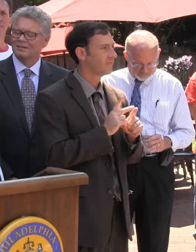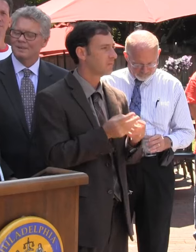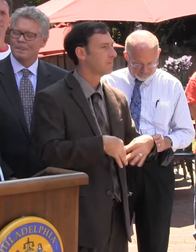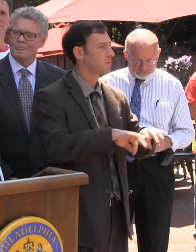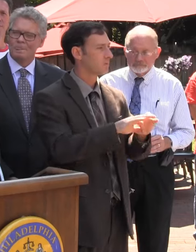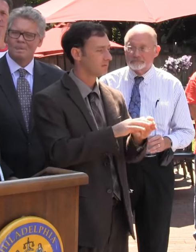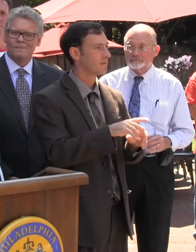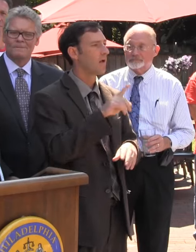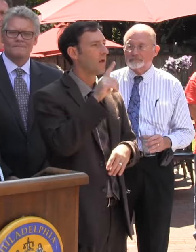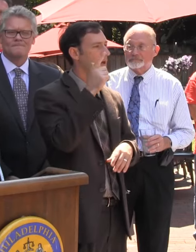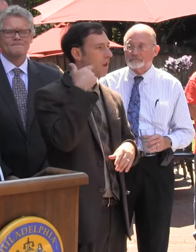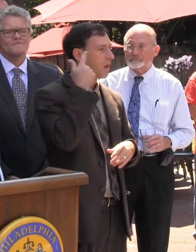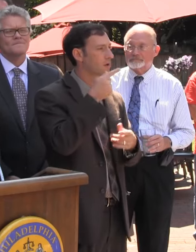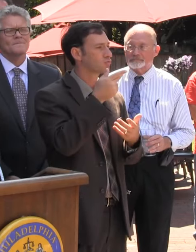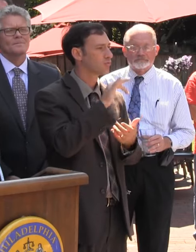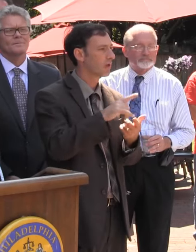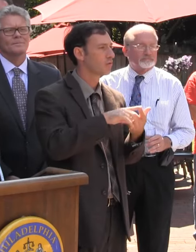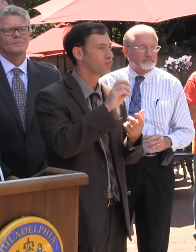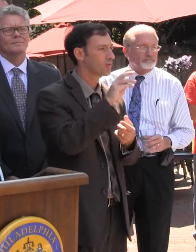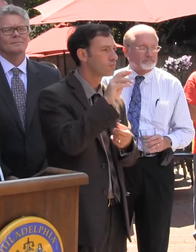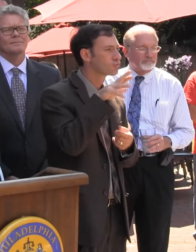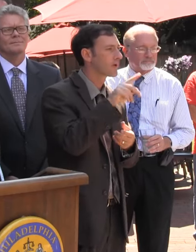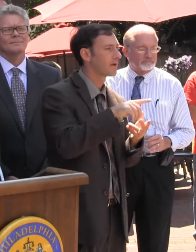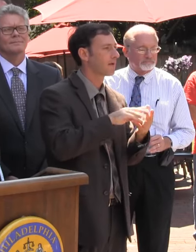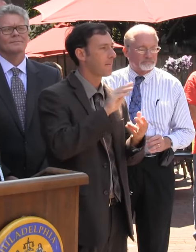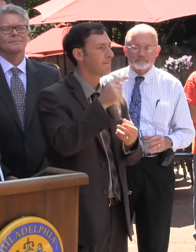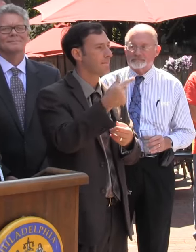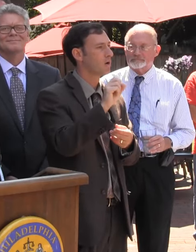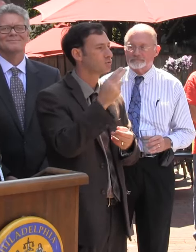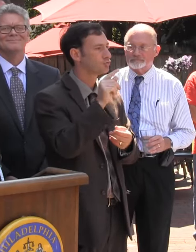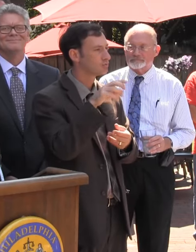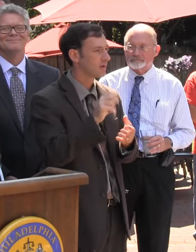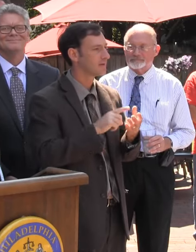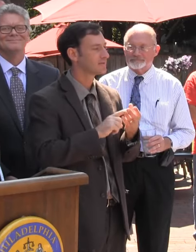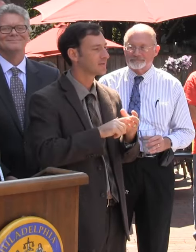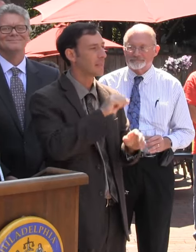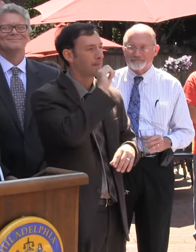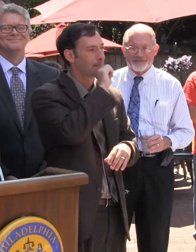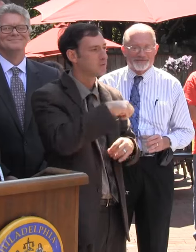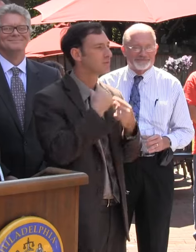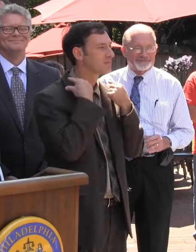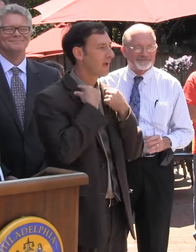The London Grill, Rembrants, Mugshots, the aptly named Bishops Collar, and so many many